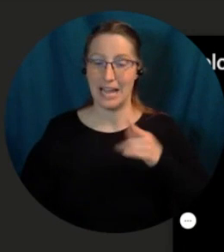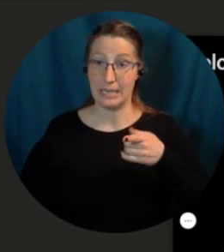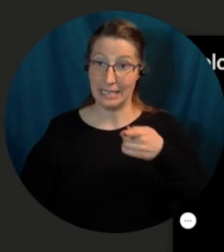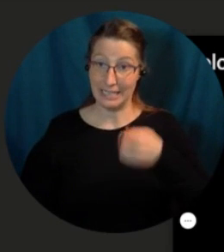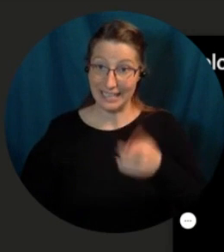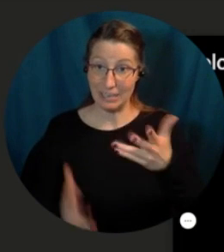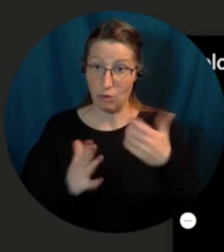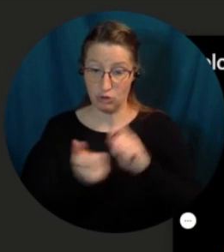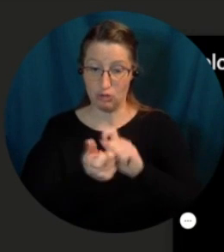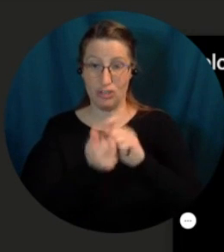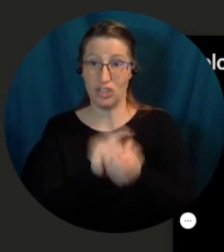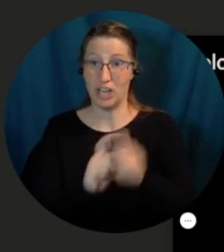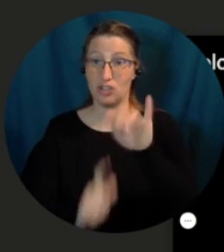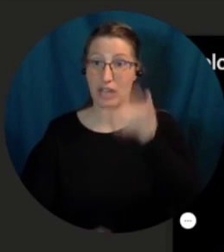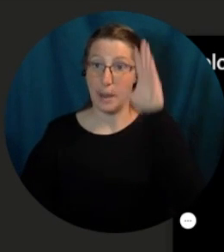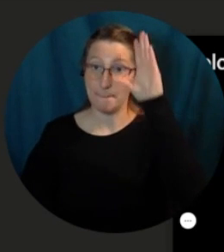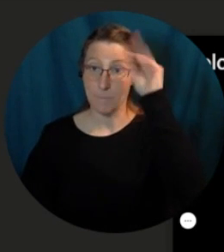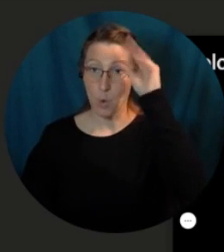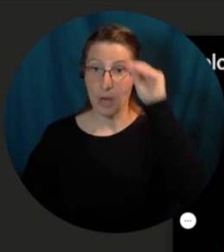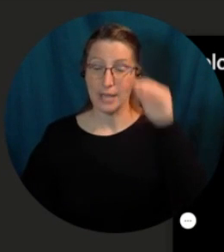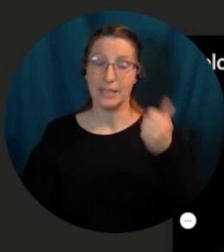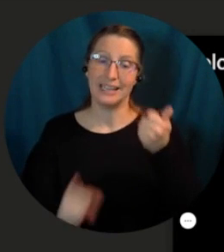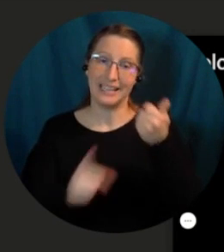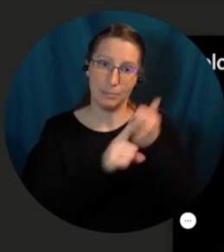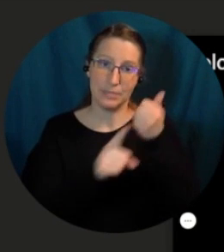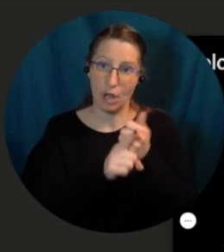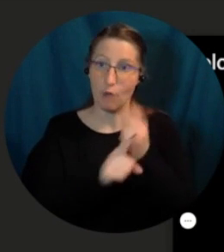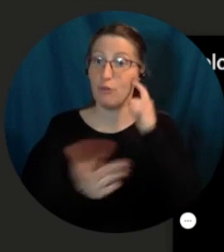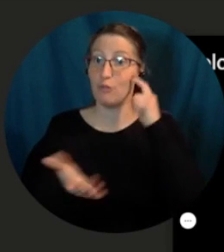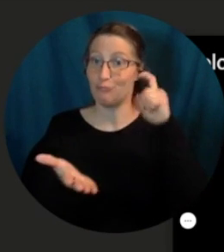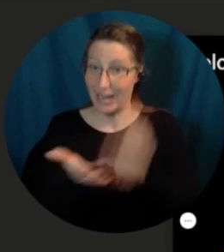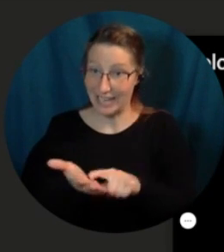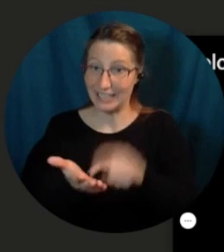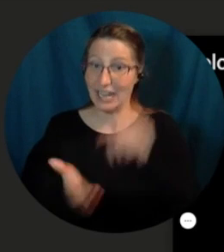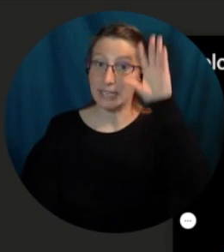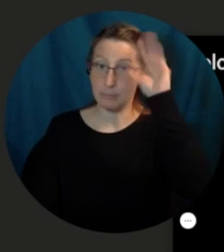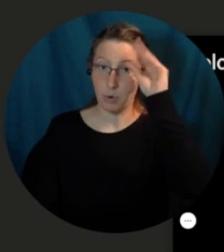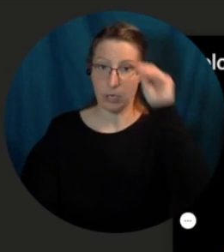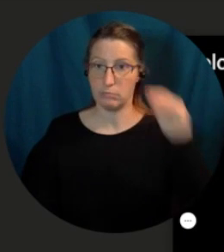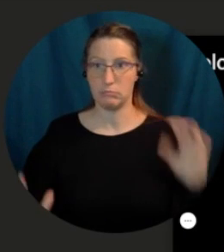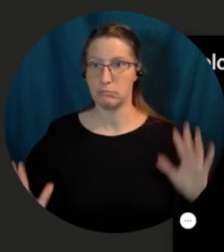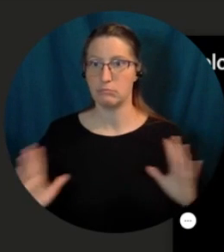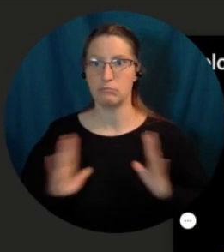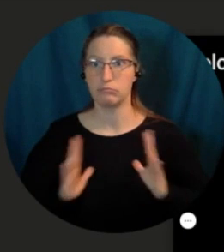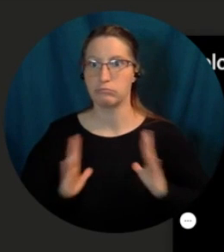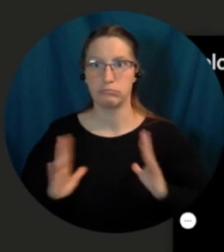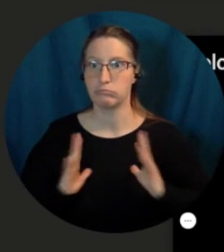because he recognized it as boy was very good for him